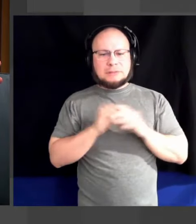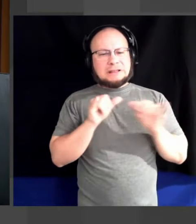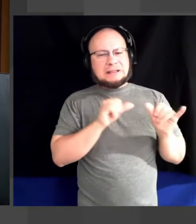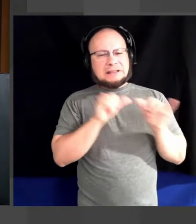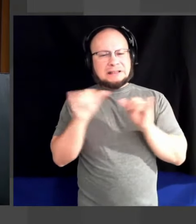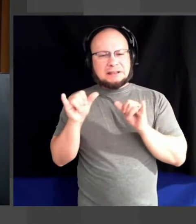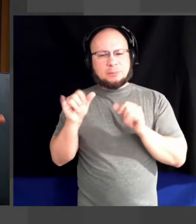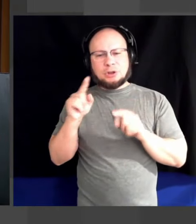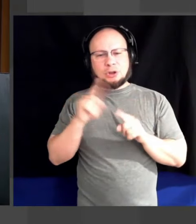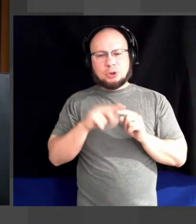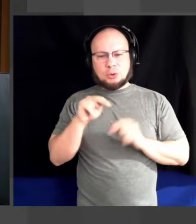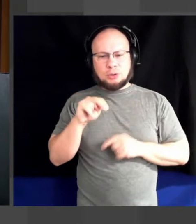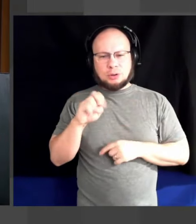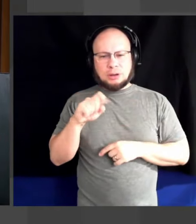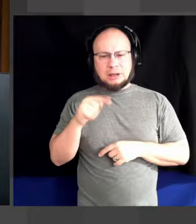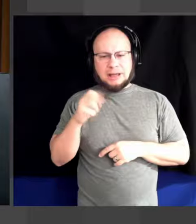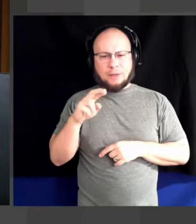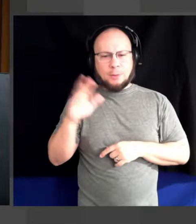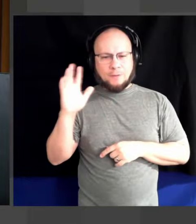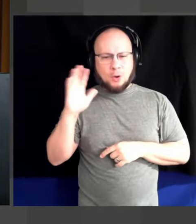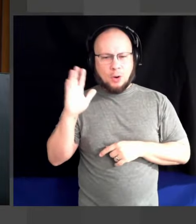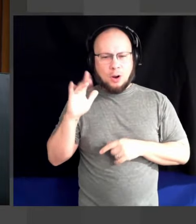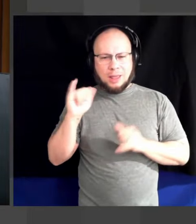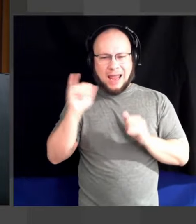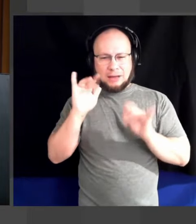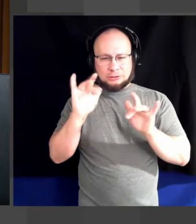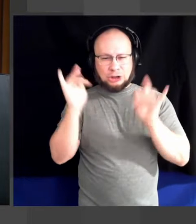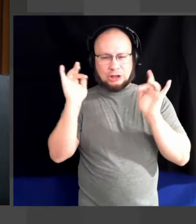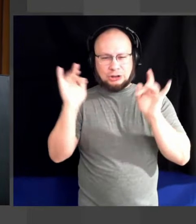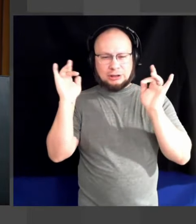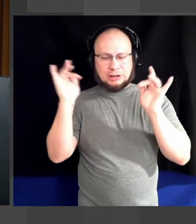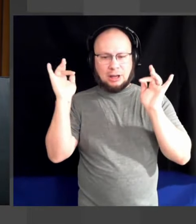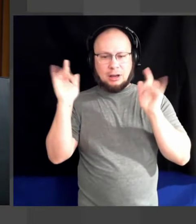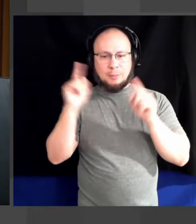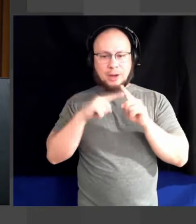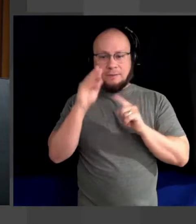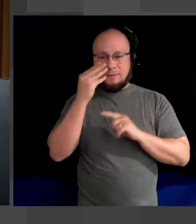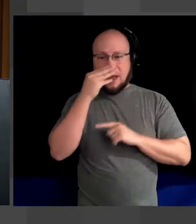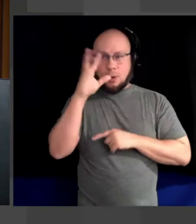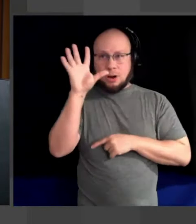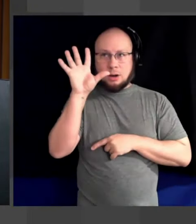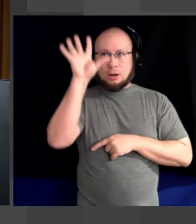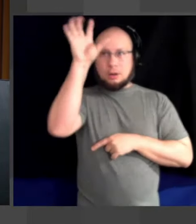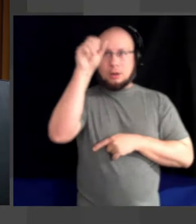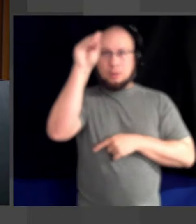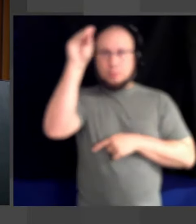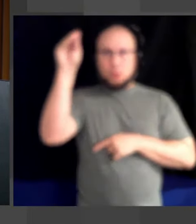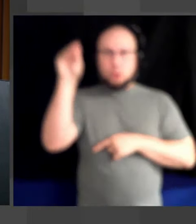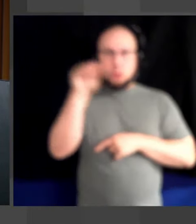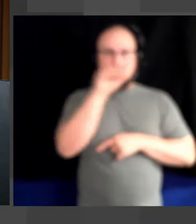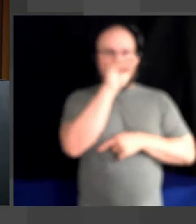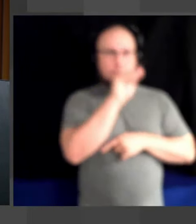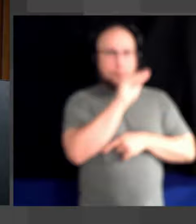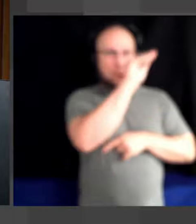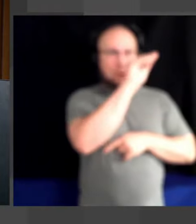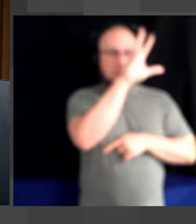SIMILAR TO THE PARTICLES THAT WE ADDED TO THE NETHER BIOMES. BUT THE COOL THING IS THAT YOU